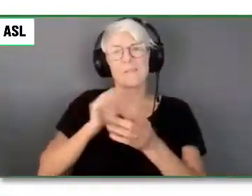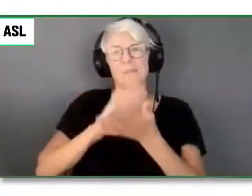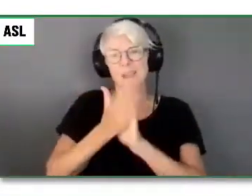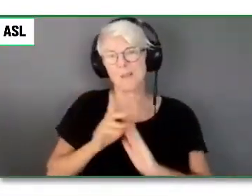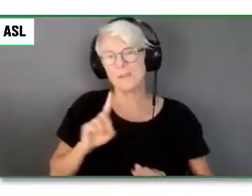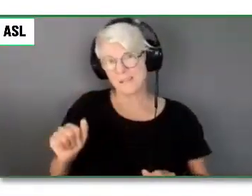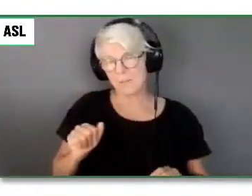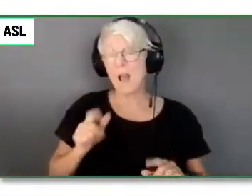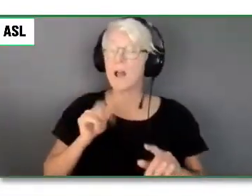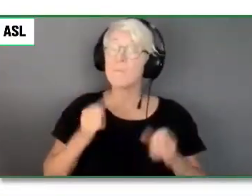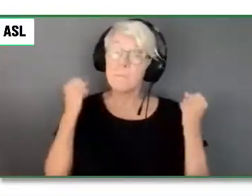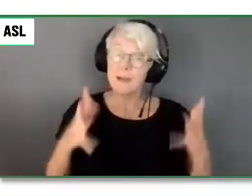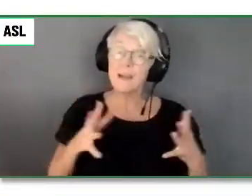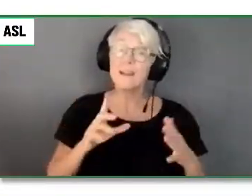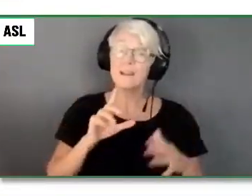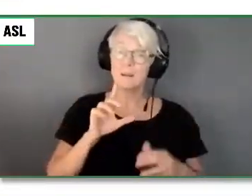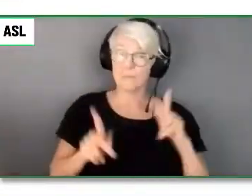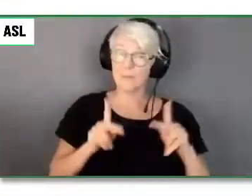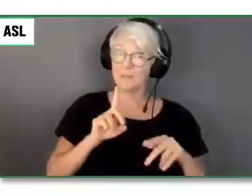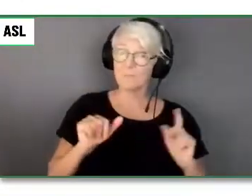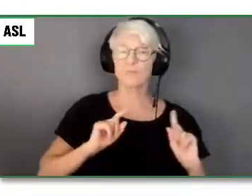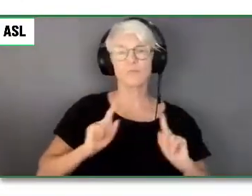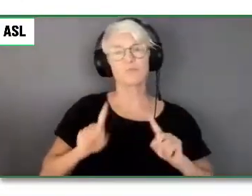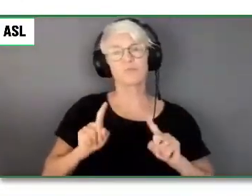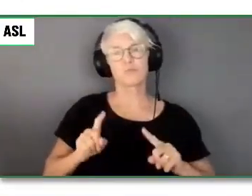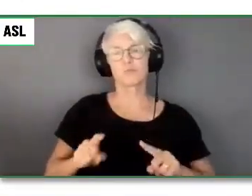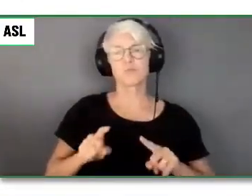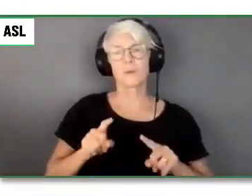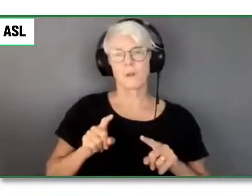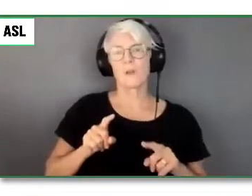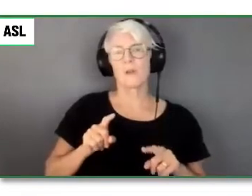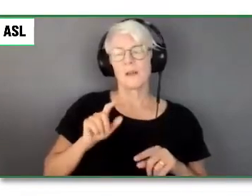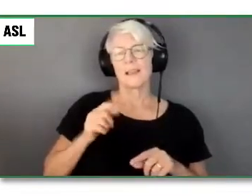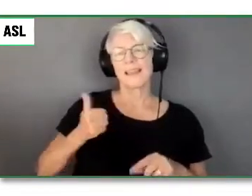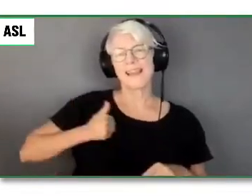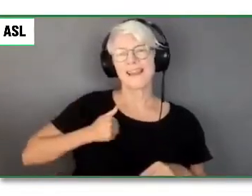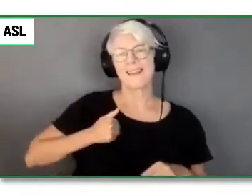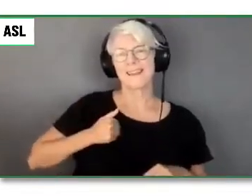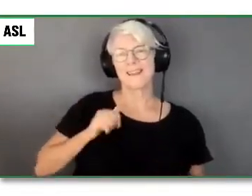Rockies, Mount Kilimanjaro in Nepal, and Mount Everest.